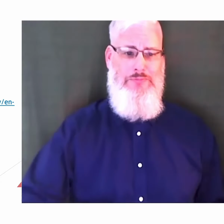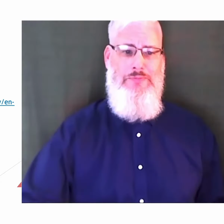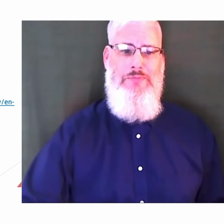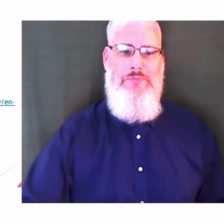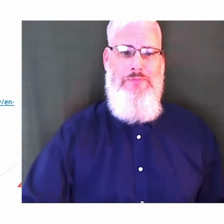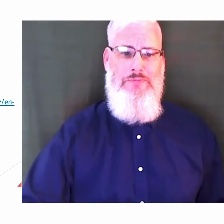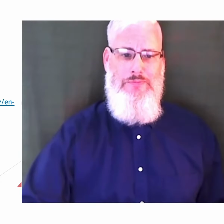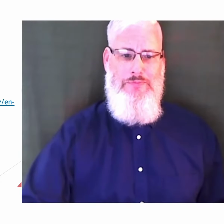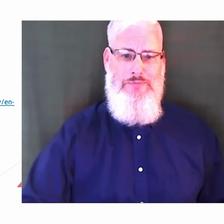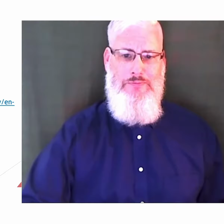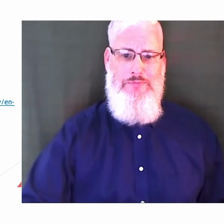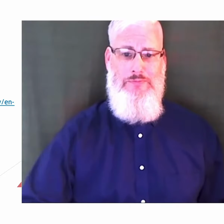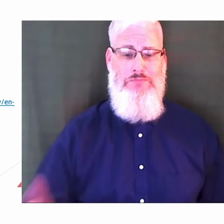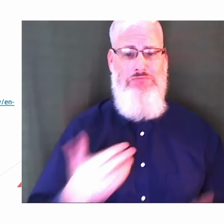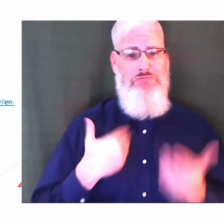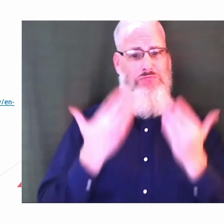and www.Ballotpedia.org.